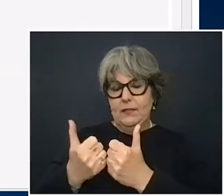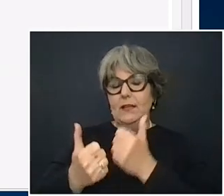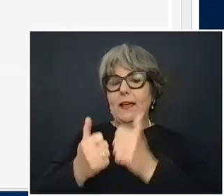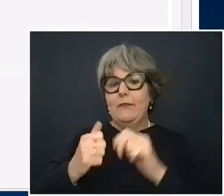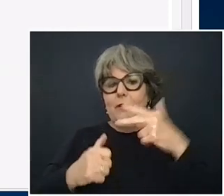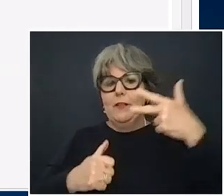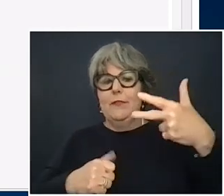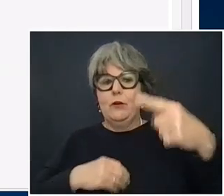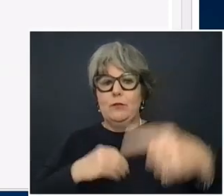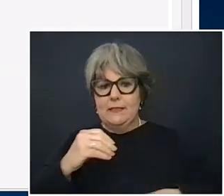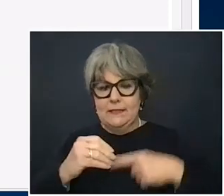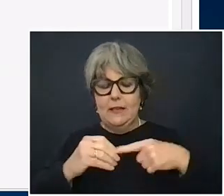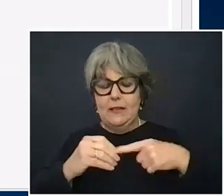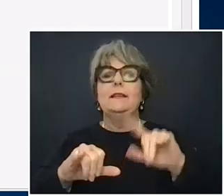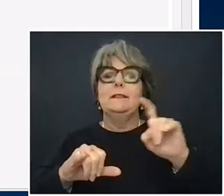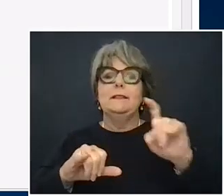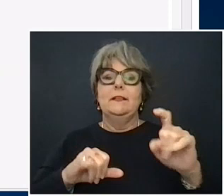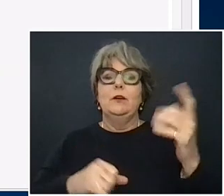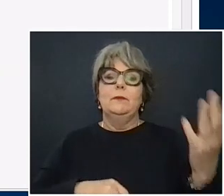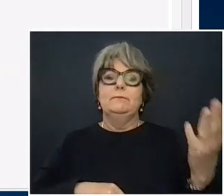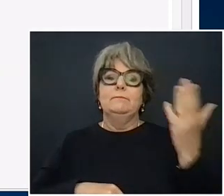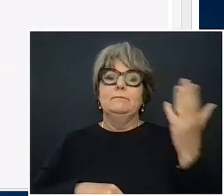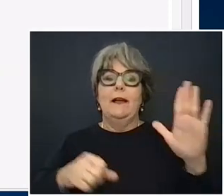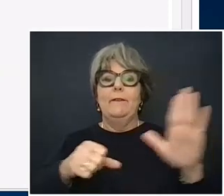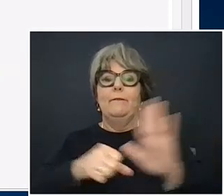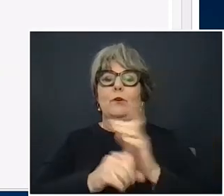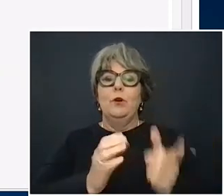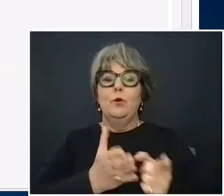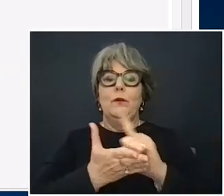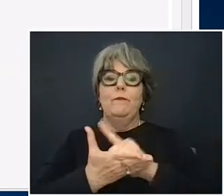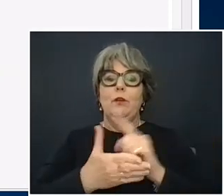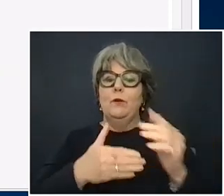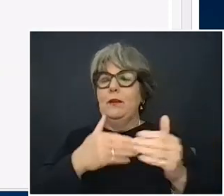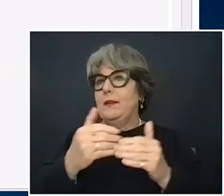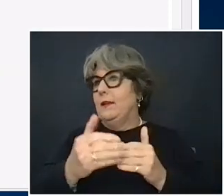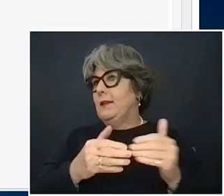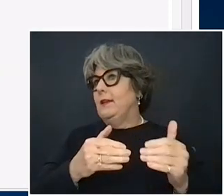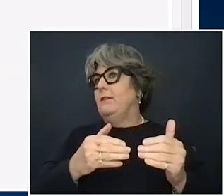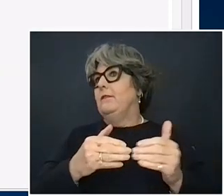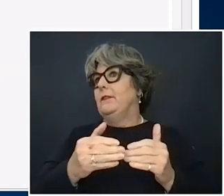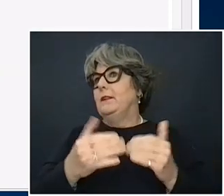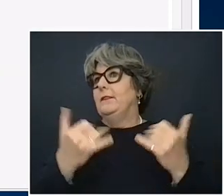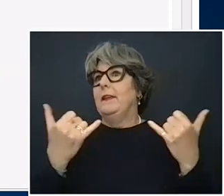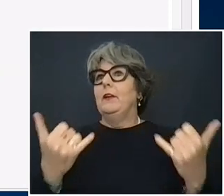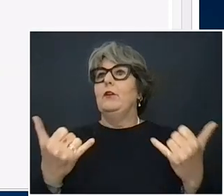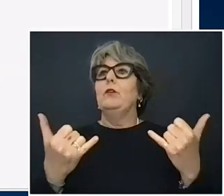have to come in and do a full review, even though currently they're under this focused review.